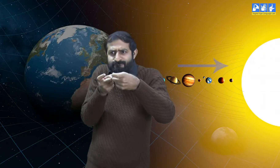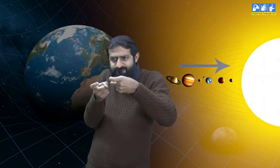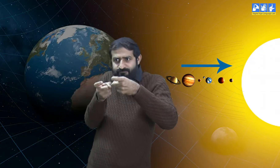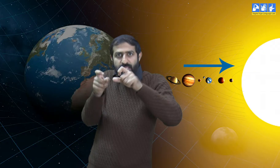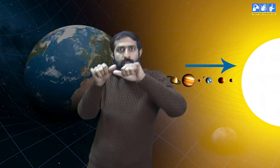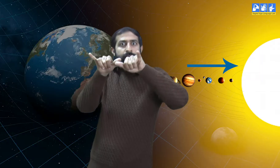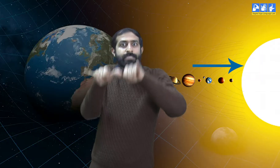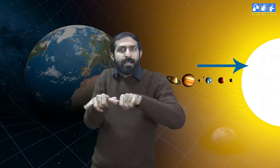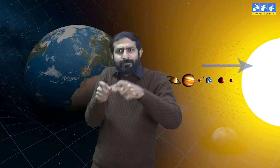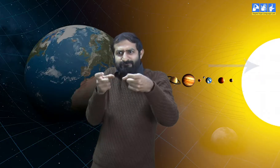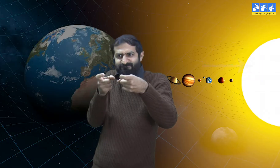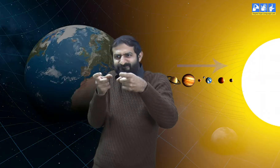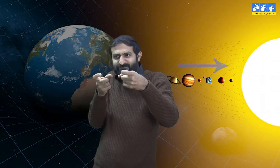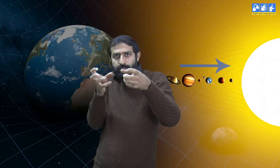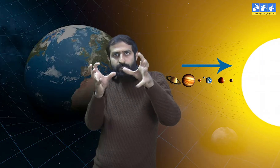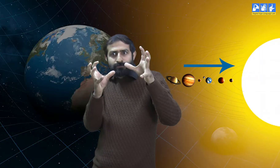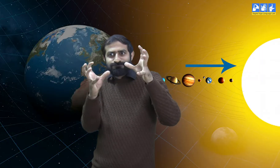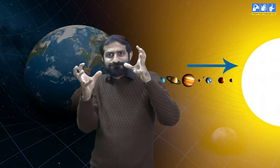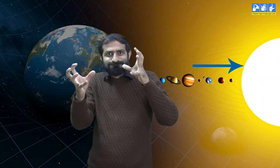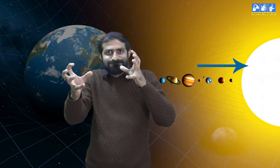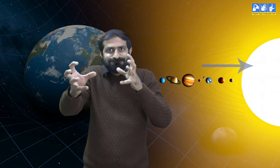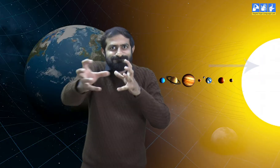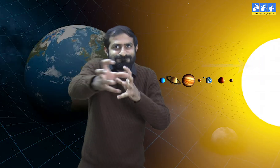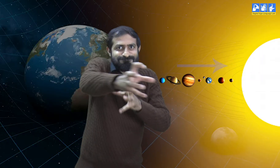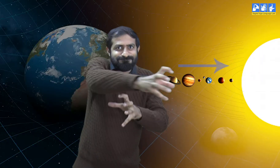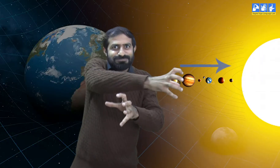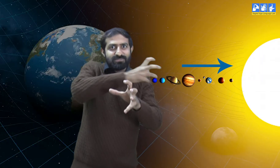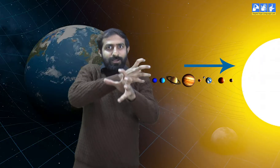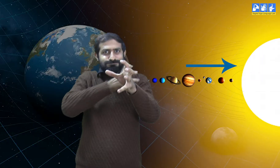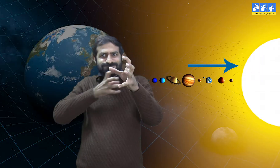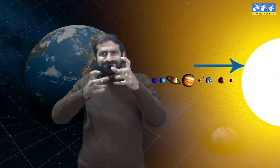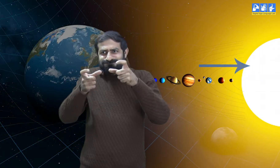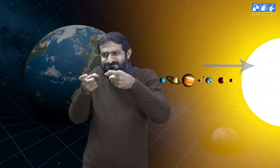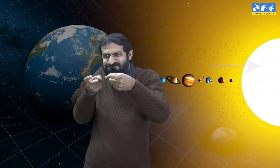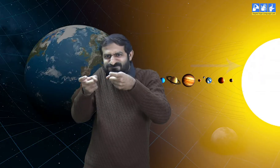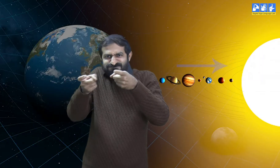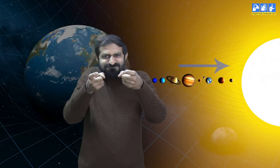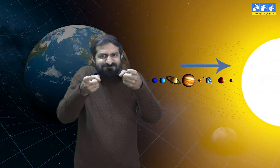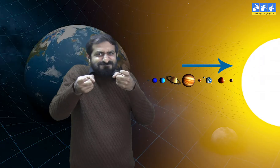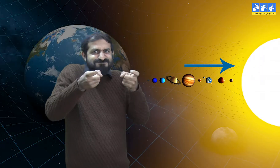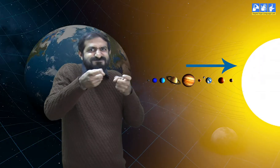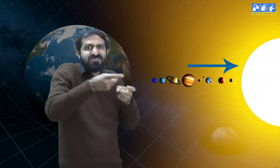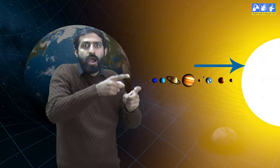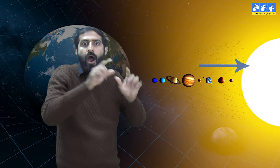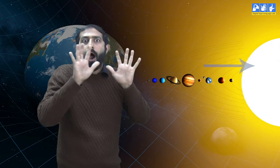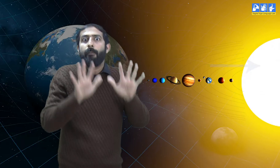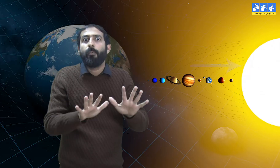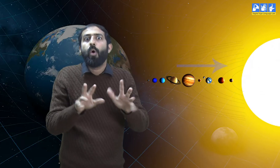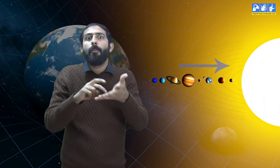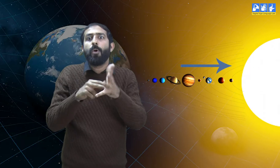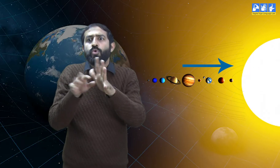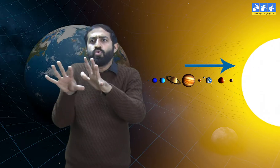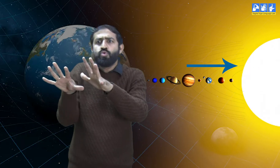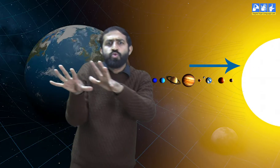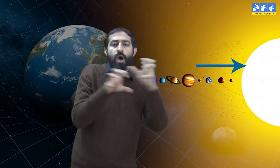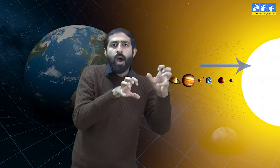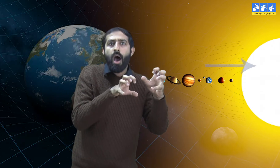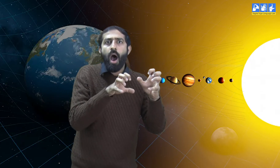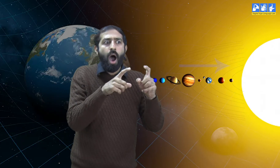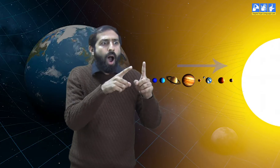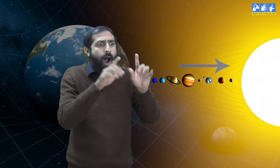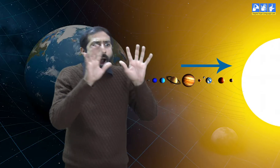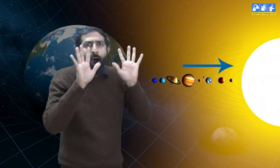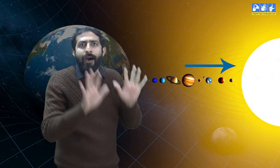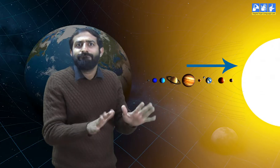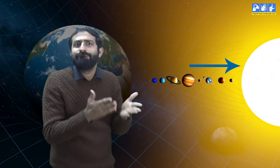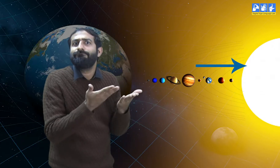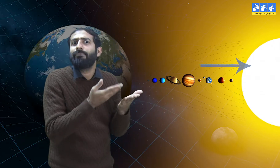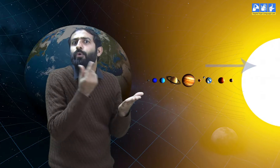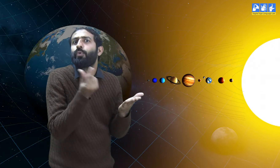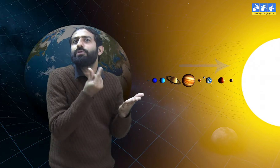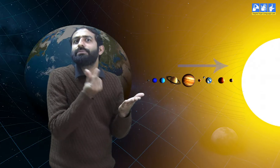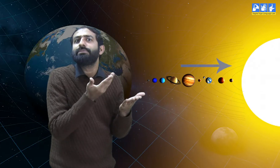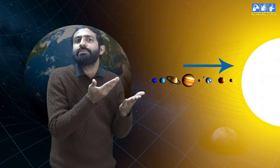Due to the gravitational force, all the planets revolve smoothly.